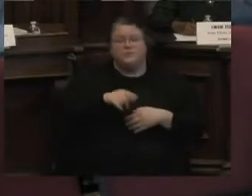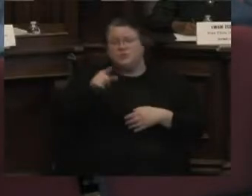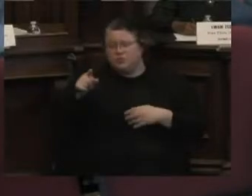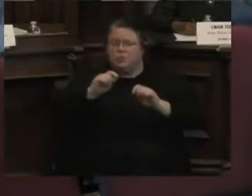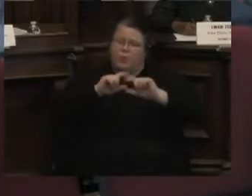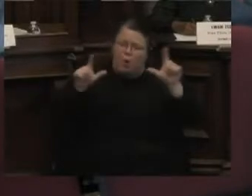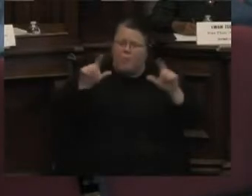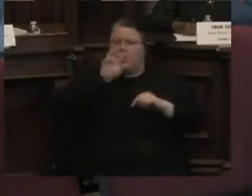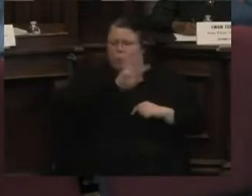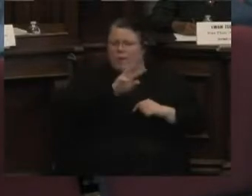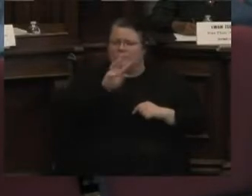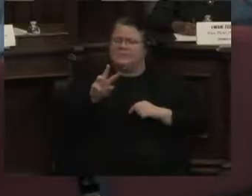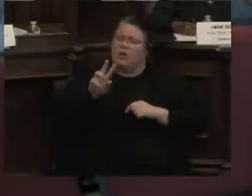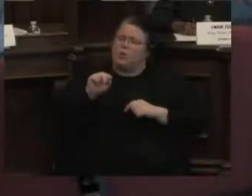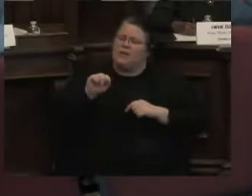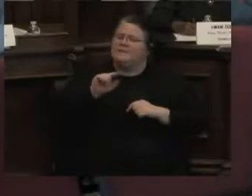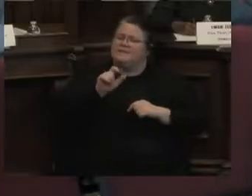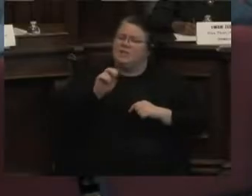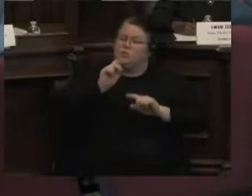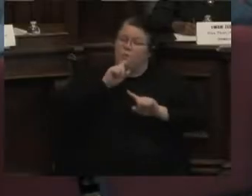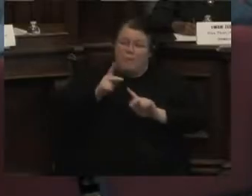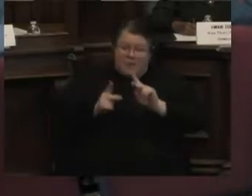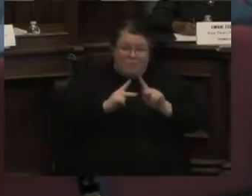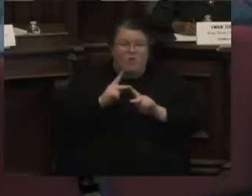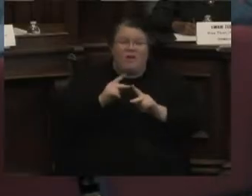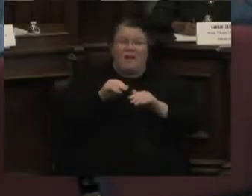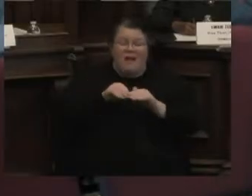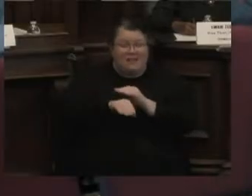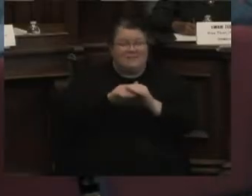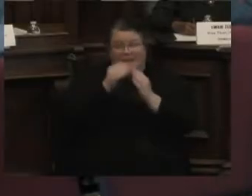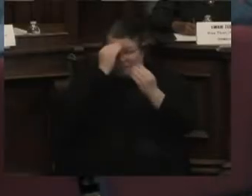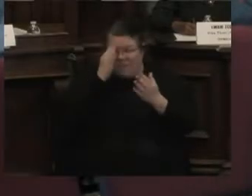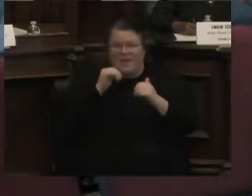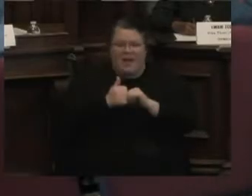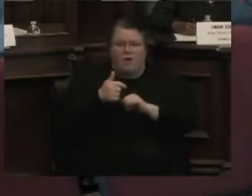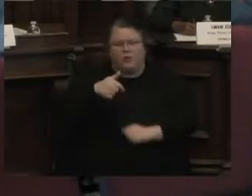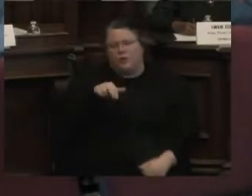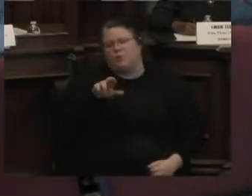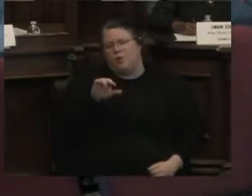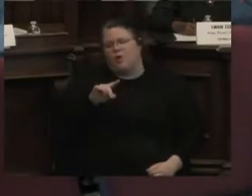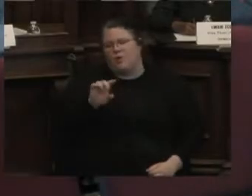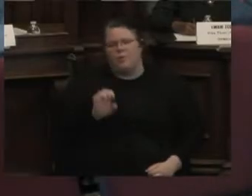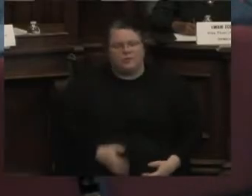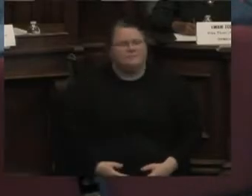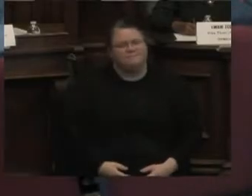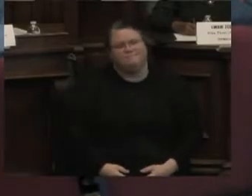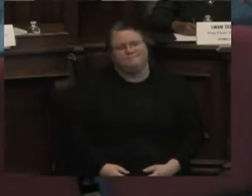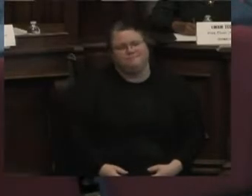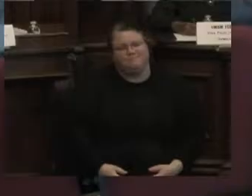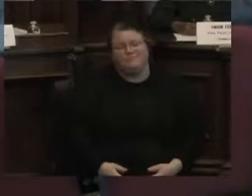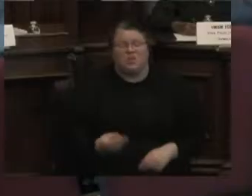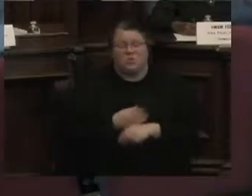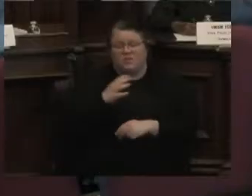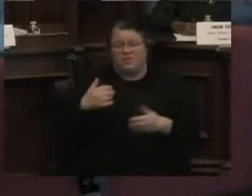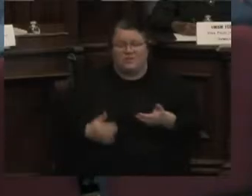over and information will jump on their phone. Because if you've been reading the website utilization reports, that's how